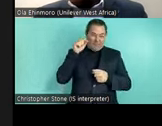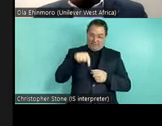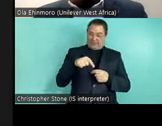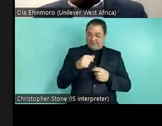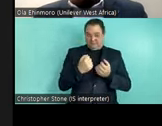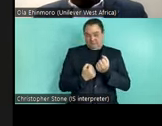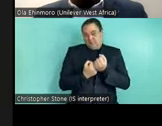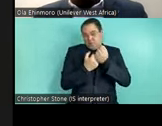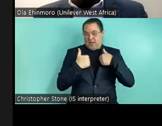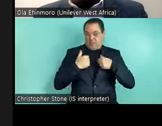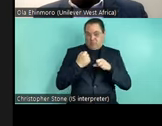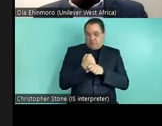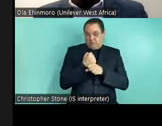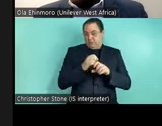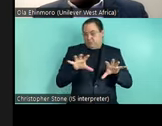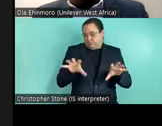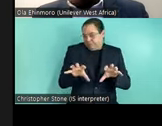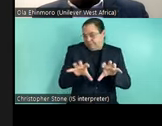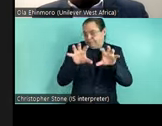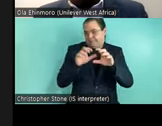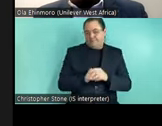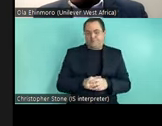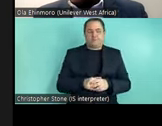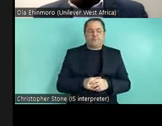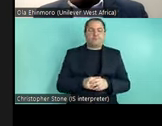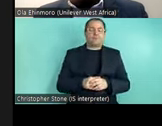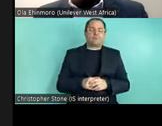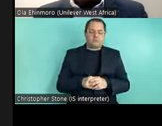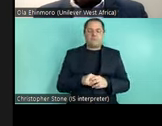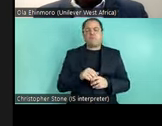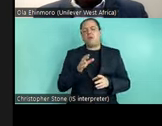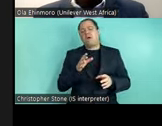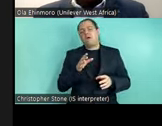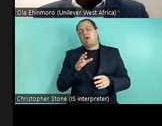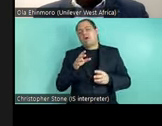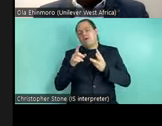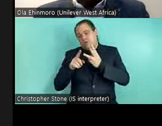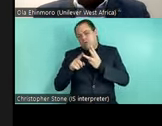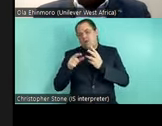15:08:09 So, on the beast that will do no upscaling pwd, which is even the most important